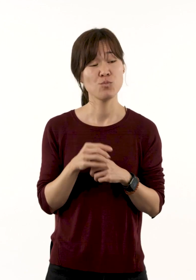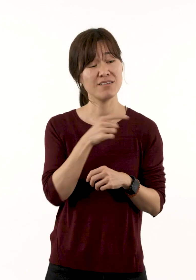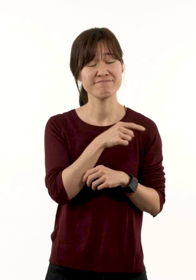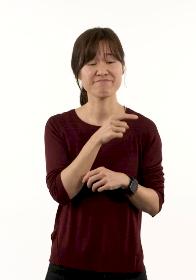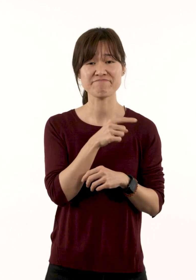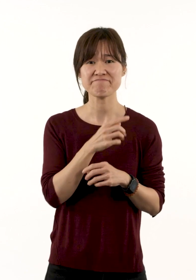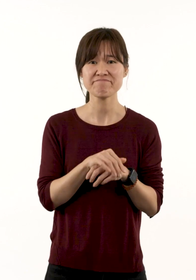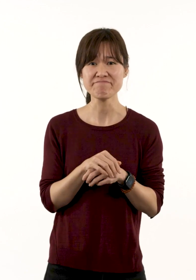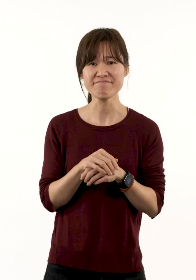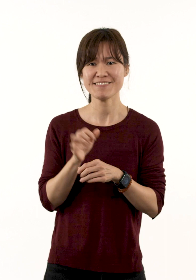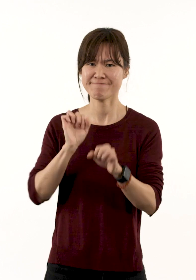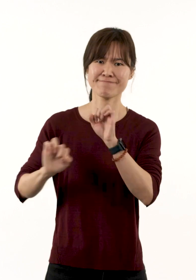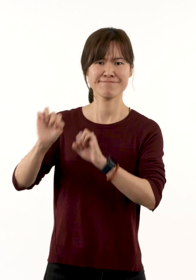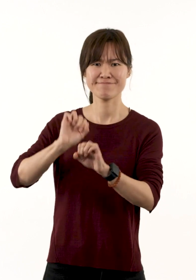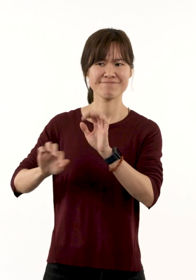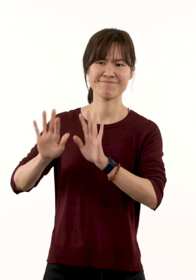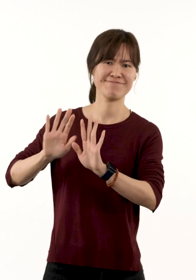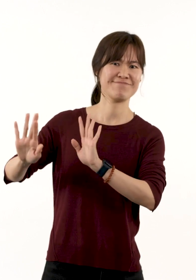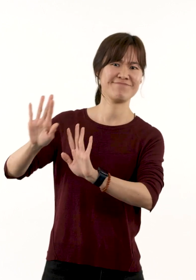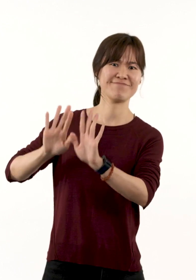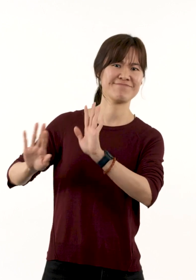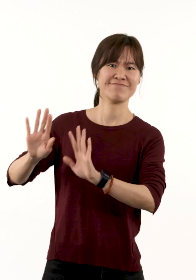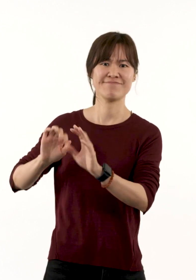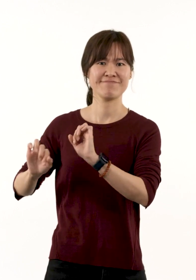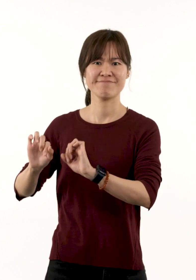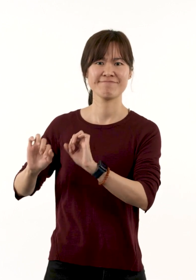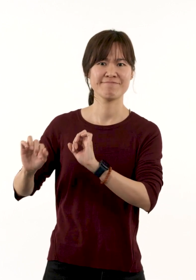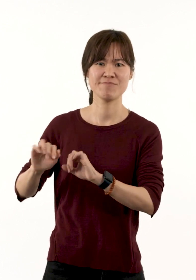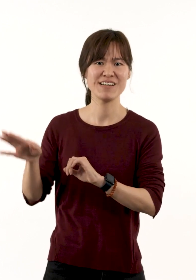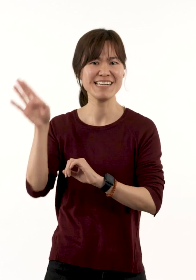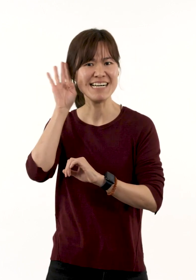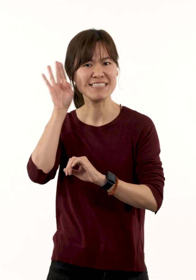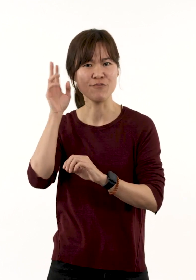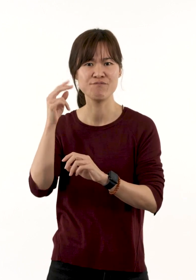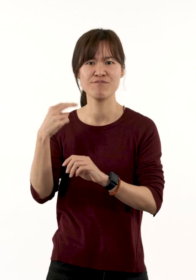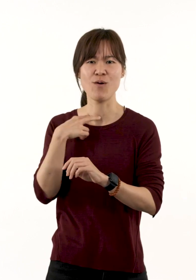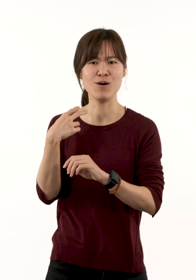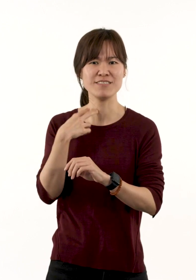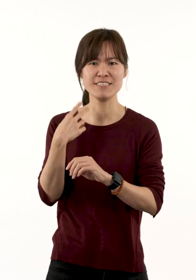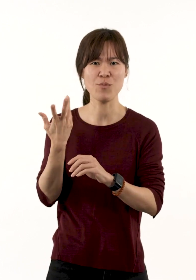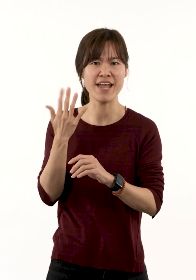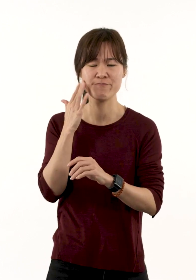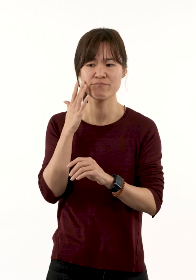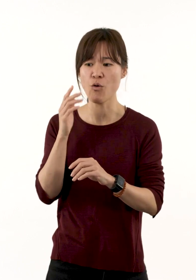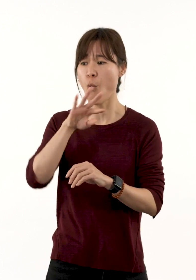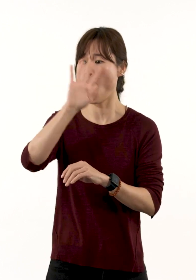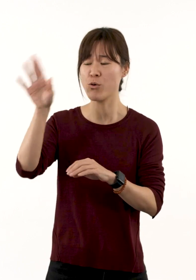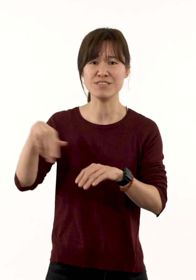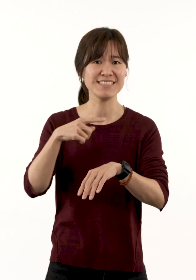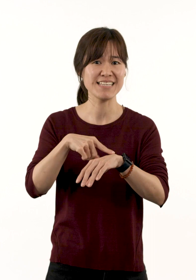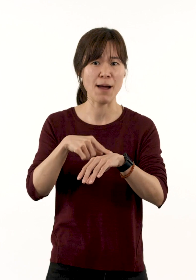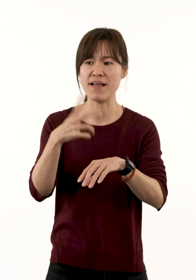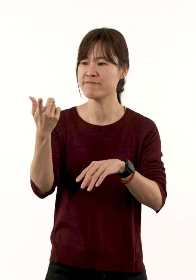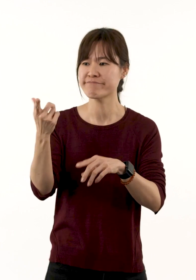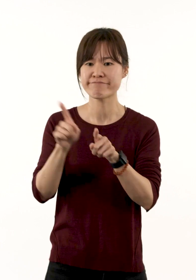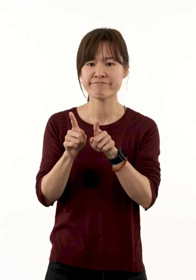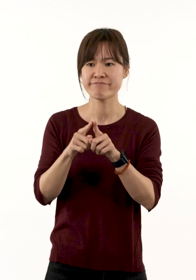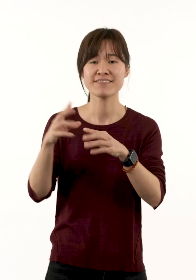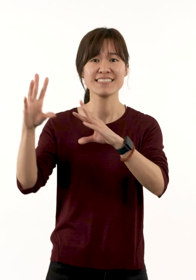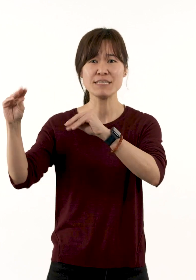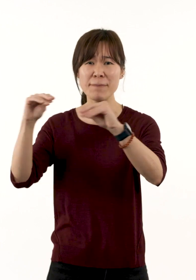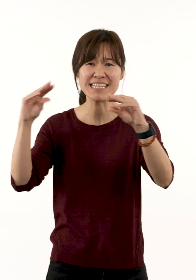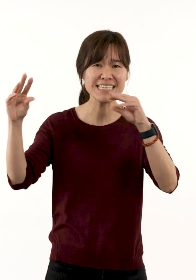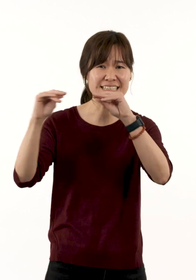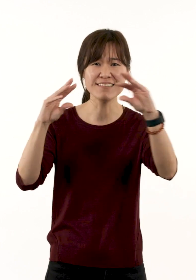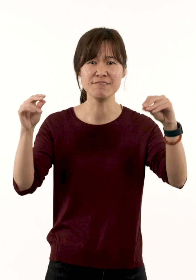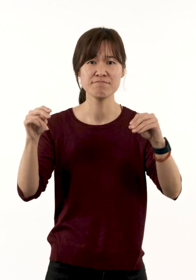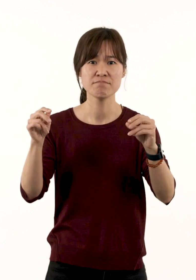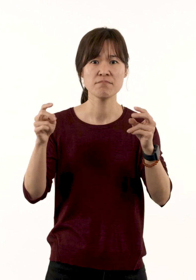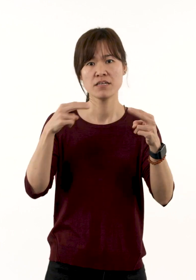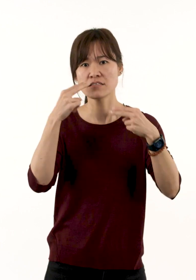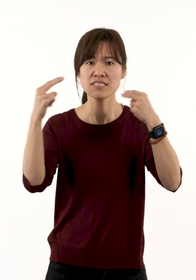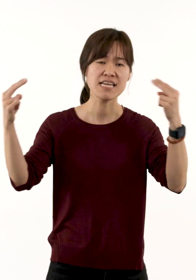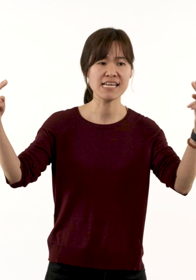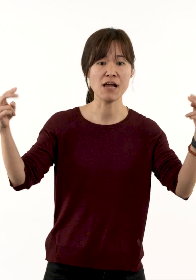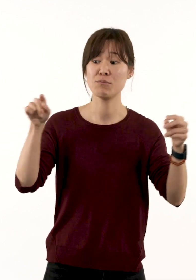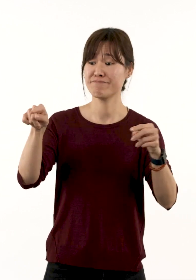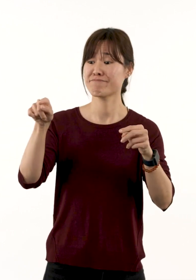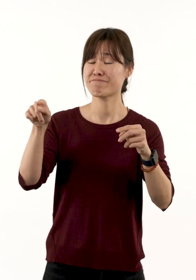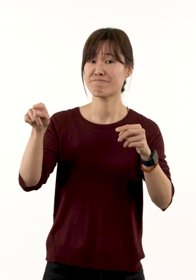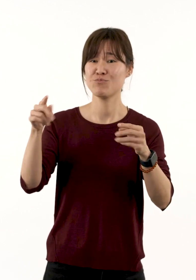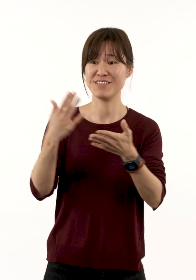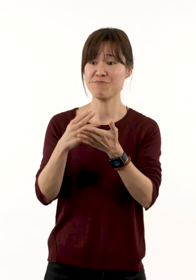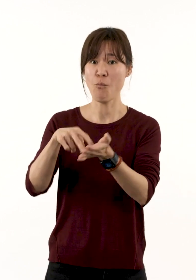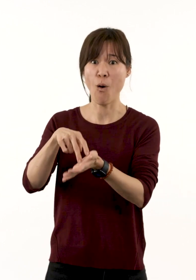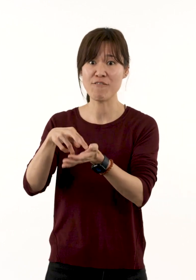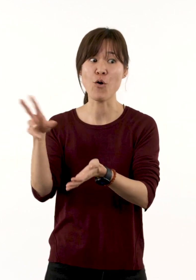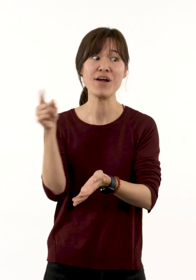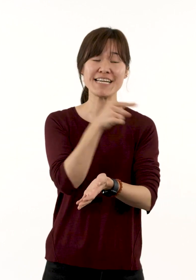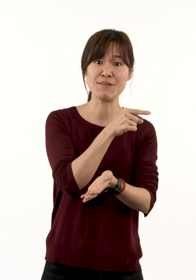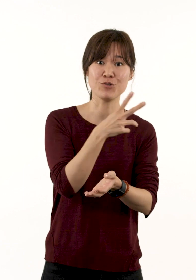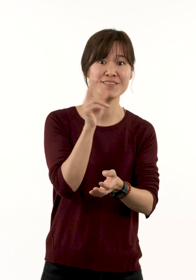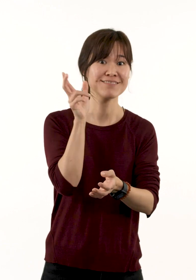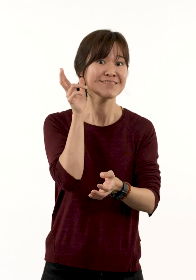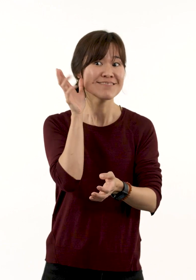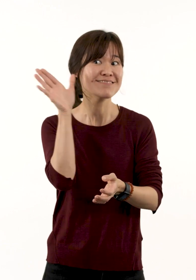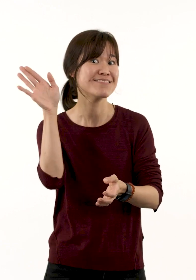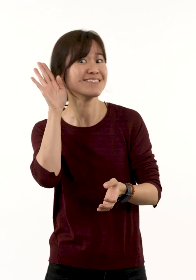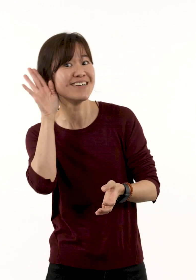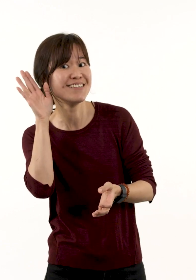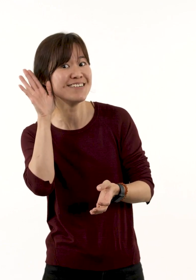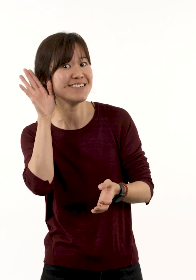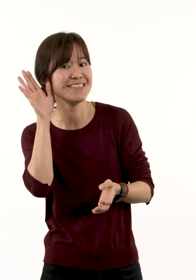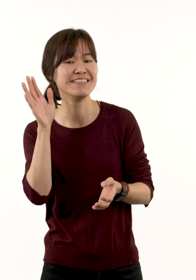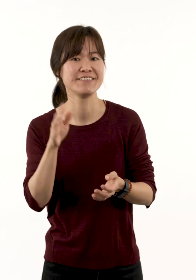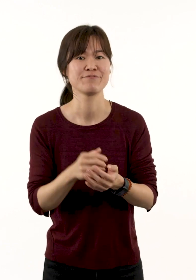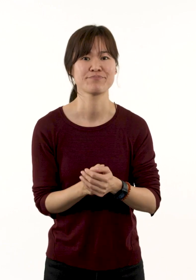I have been reluctant to hear the Voice even while all that time the Voice was speaking, singing, waiting for me to hear it.